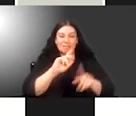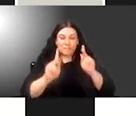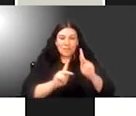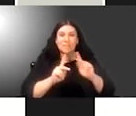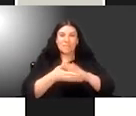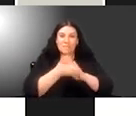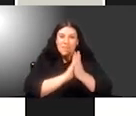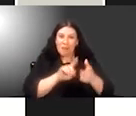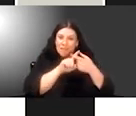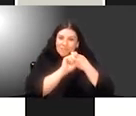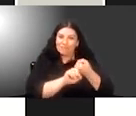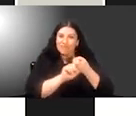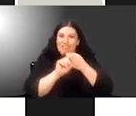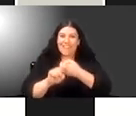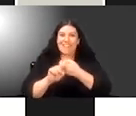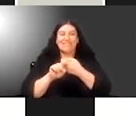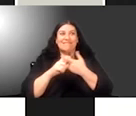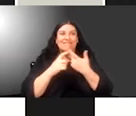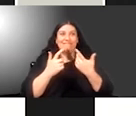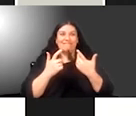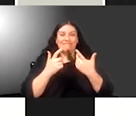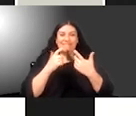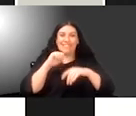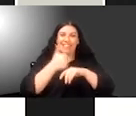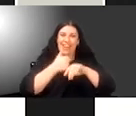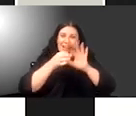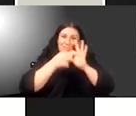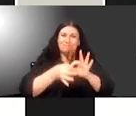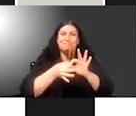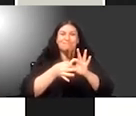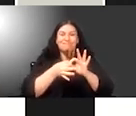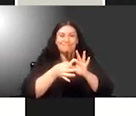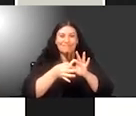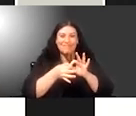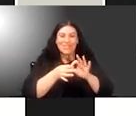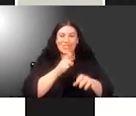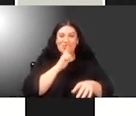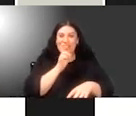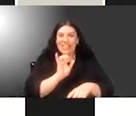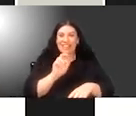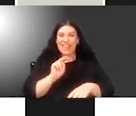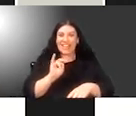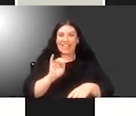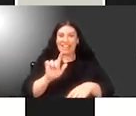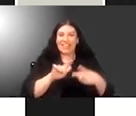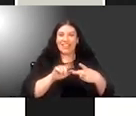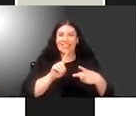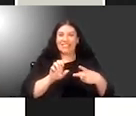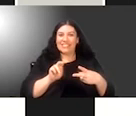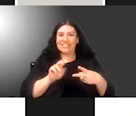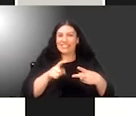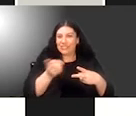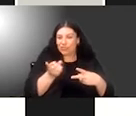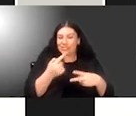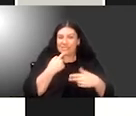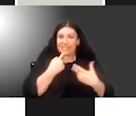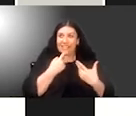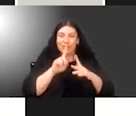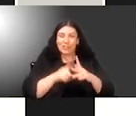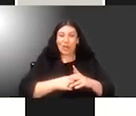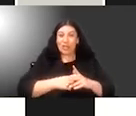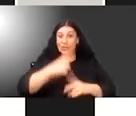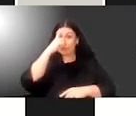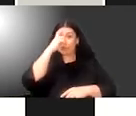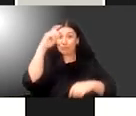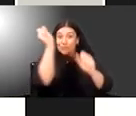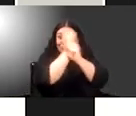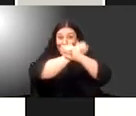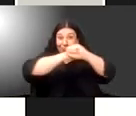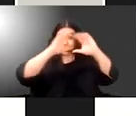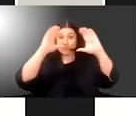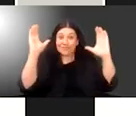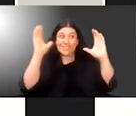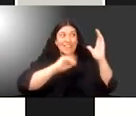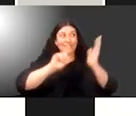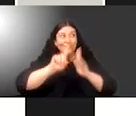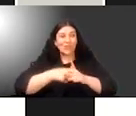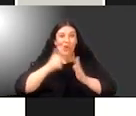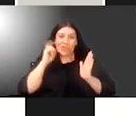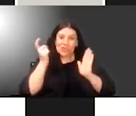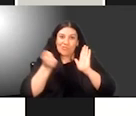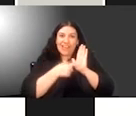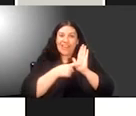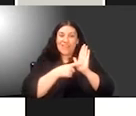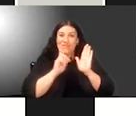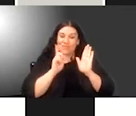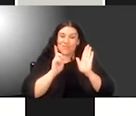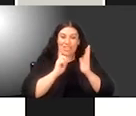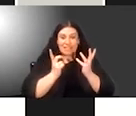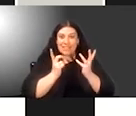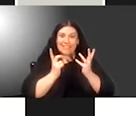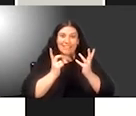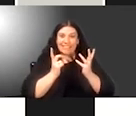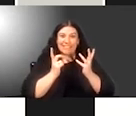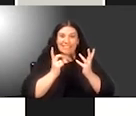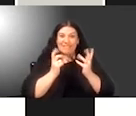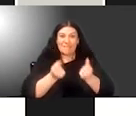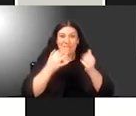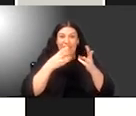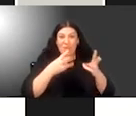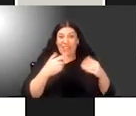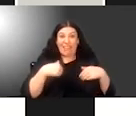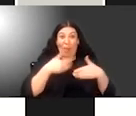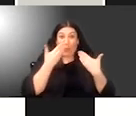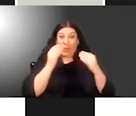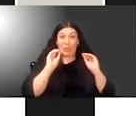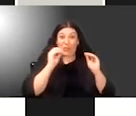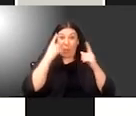I think meeting disabled people and becoming friends with disabled people and forming alliances and really -- I think as Neil and Denise have been saying, beginning to dream our dreams and beginning to recognize that in many ways we didn't have any real dreams, because nobody had been encouraging us to really think about our futures.